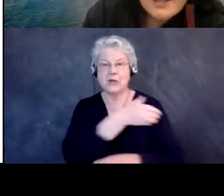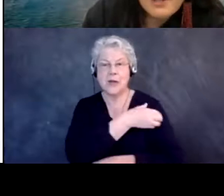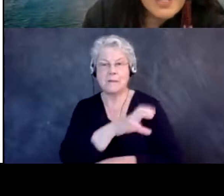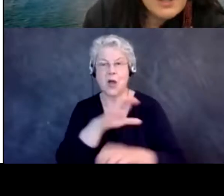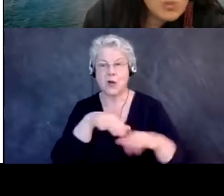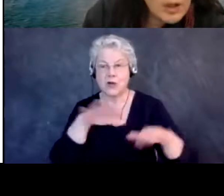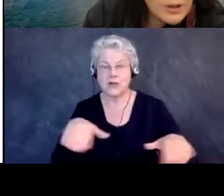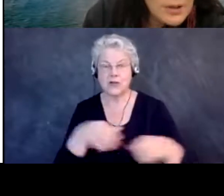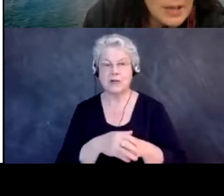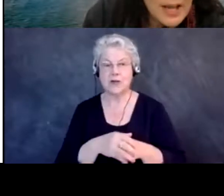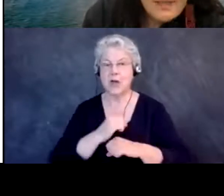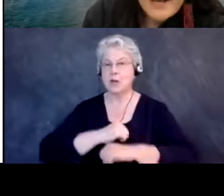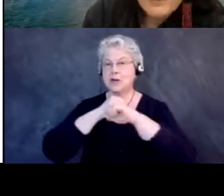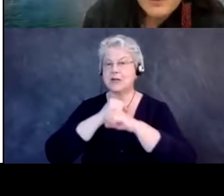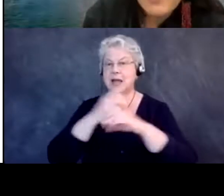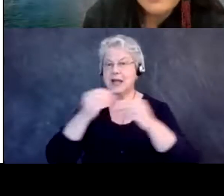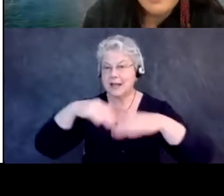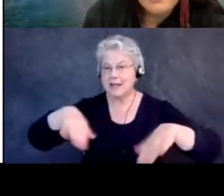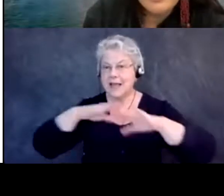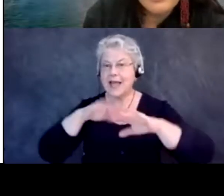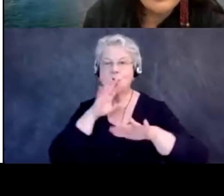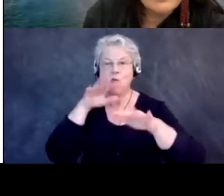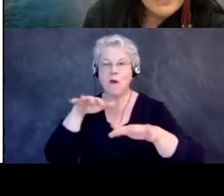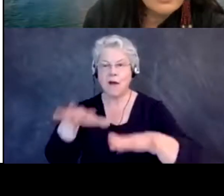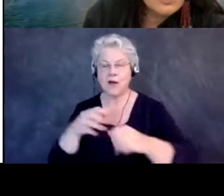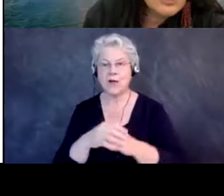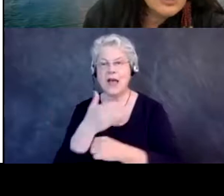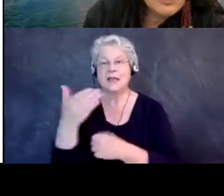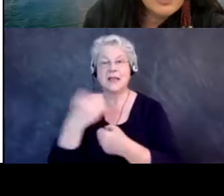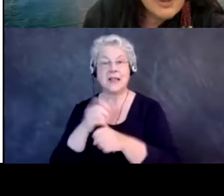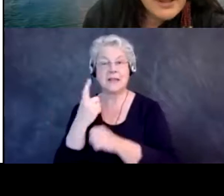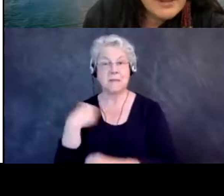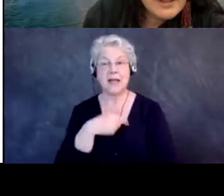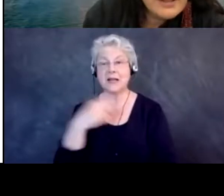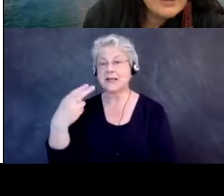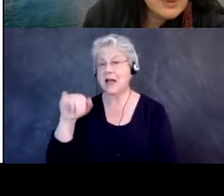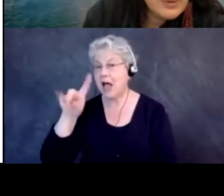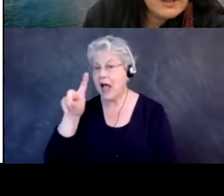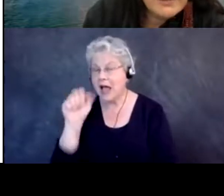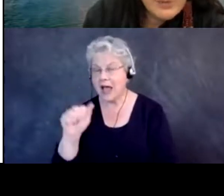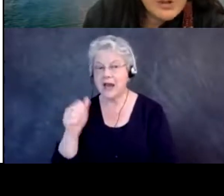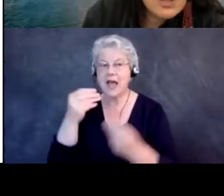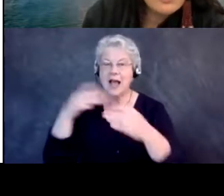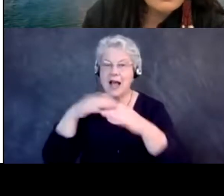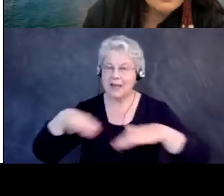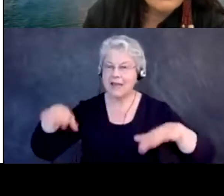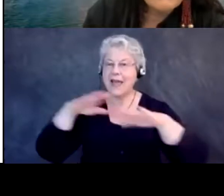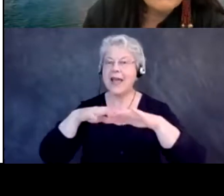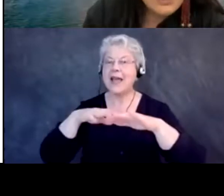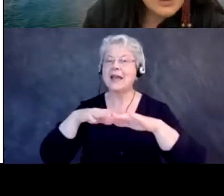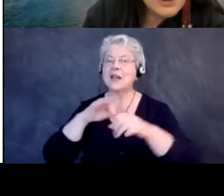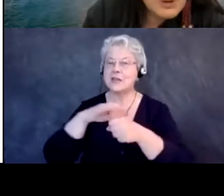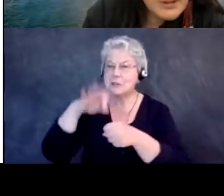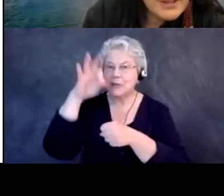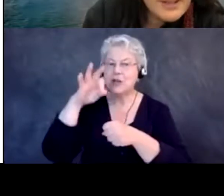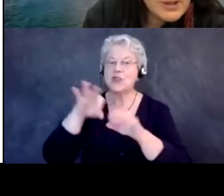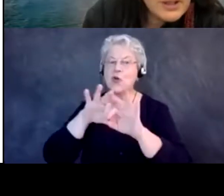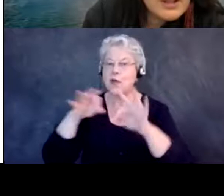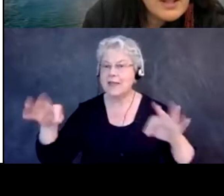our land and waters. That which make us Haida, which is our language, culture, spirituality, et